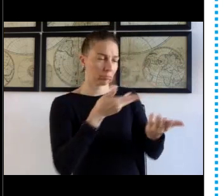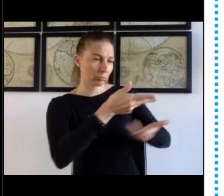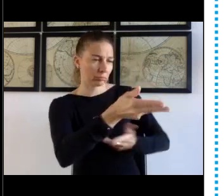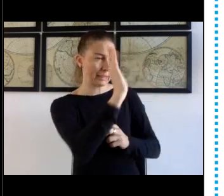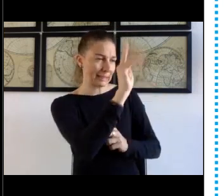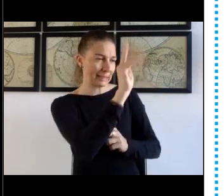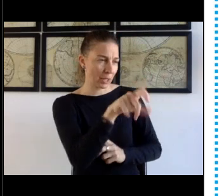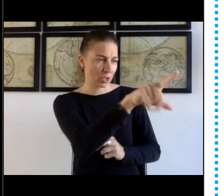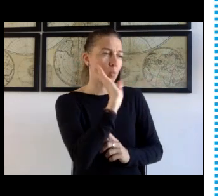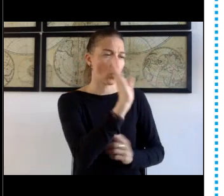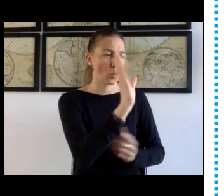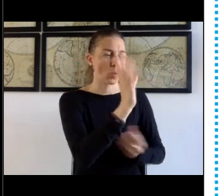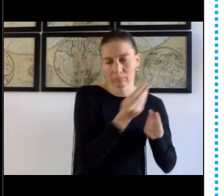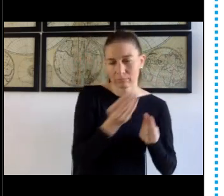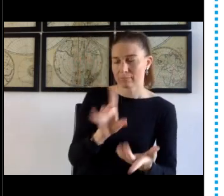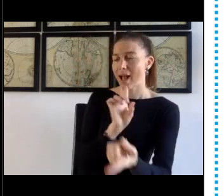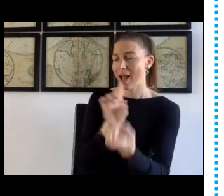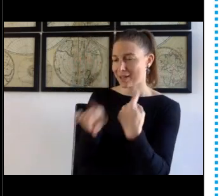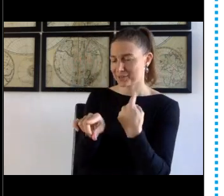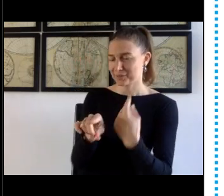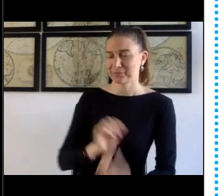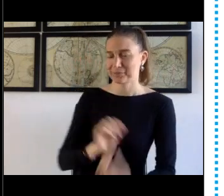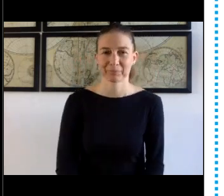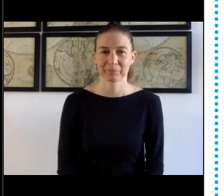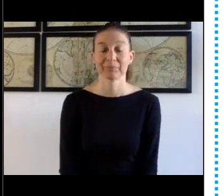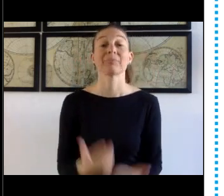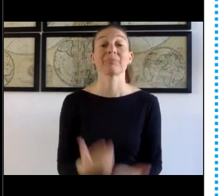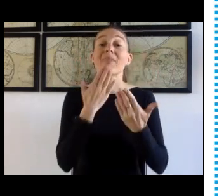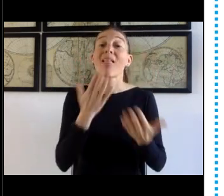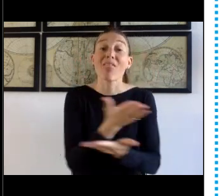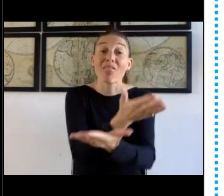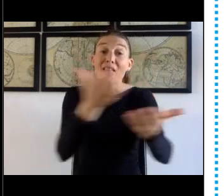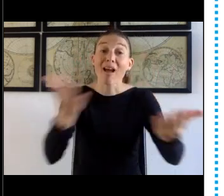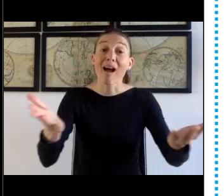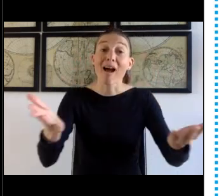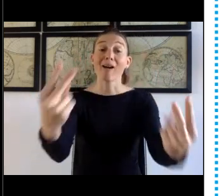Thank you everybody for attending and for the interest in this webinar.